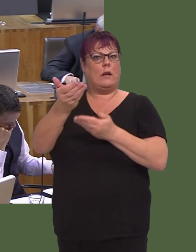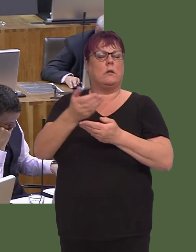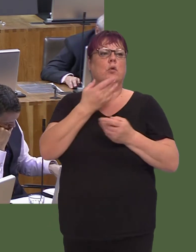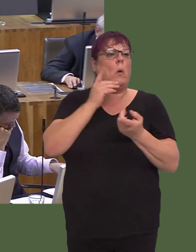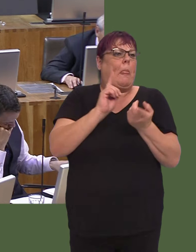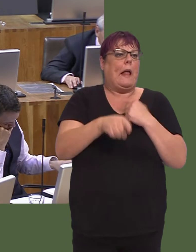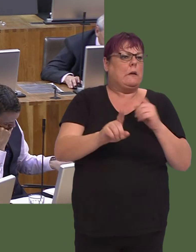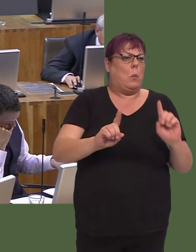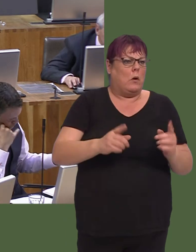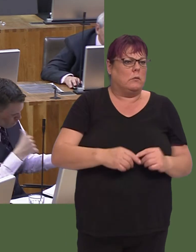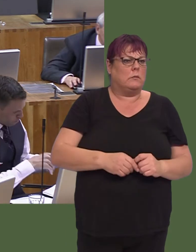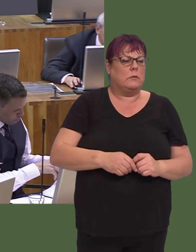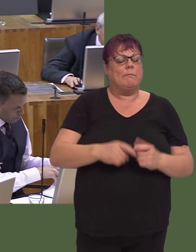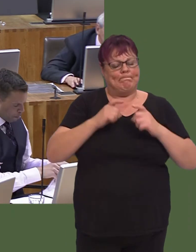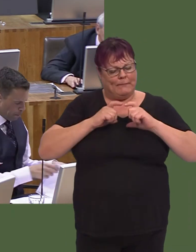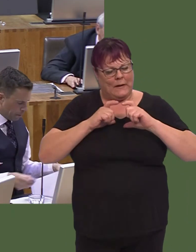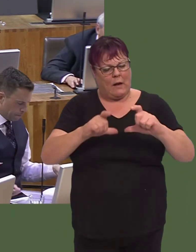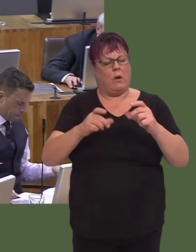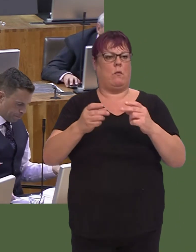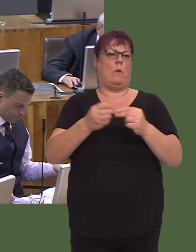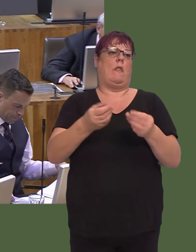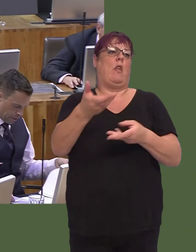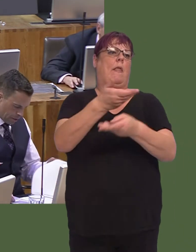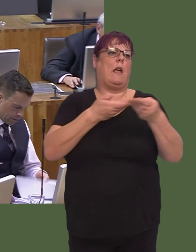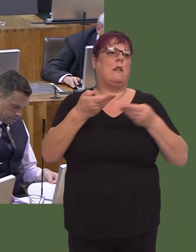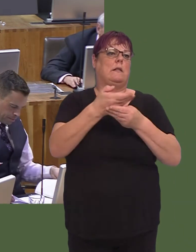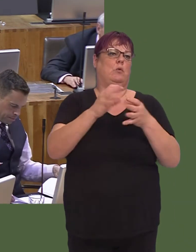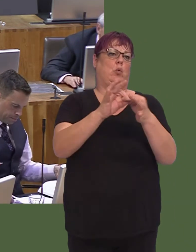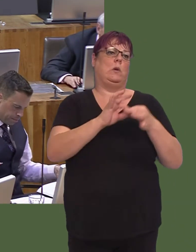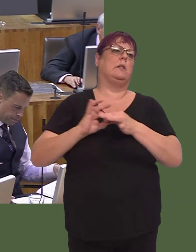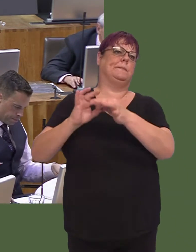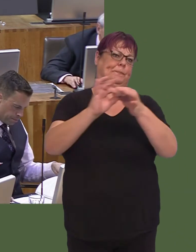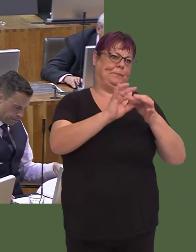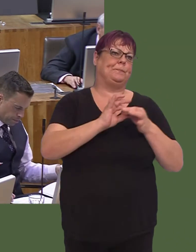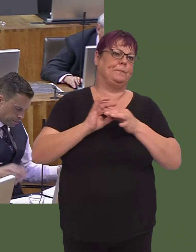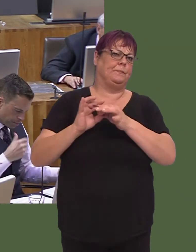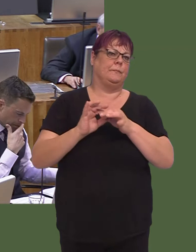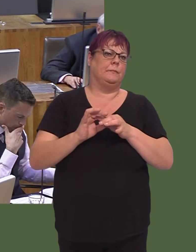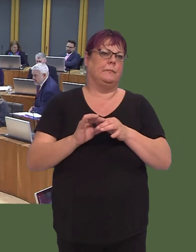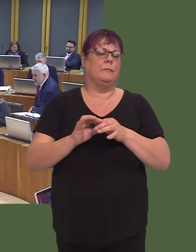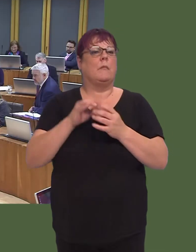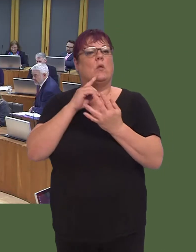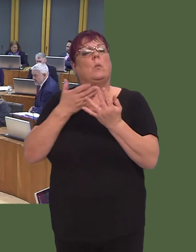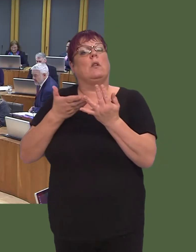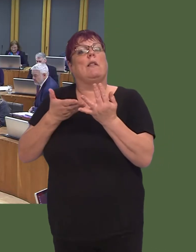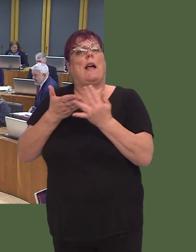So, once again, what is the answer? Well, the answer is to remain within the customs union and to keep access to the single market.